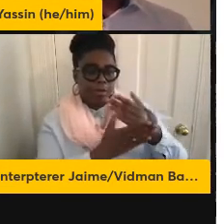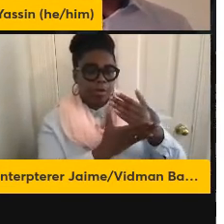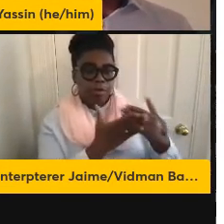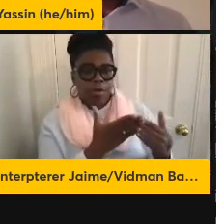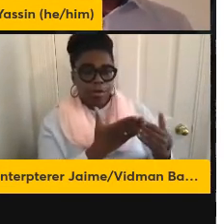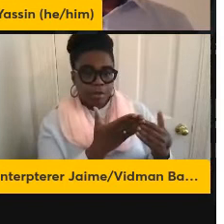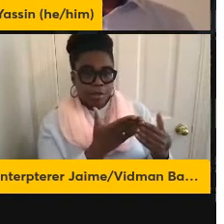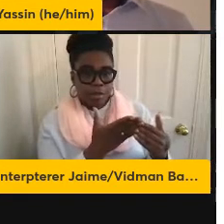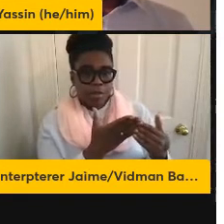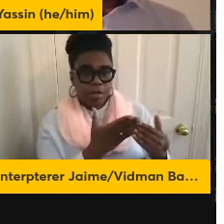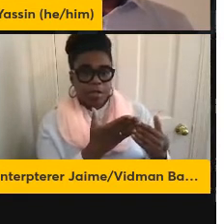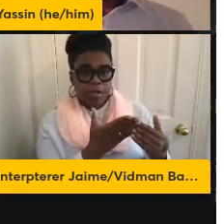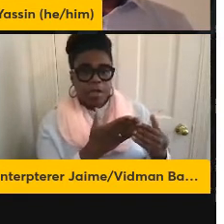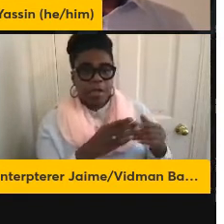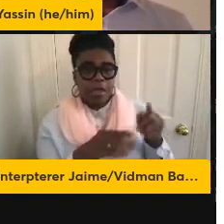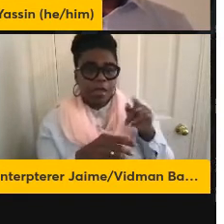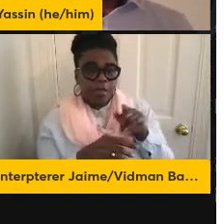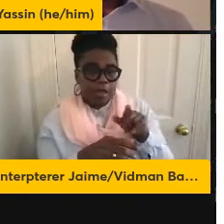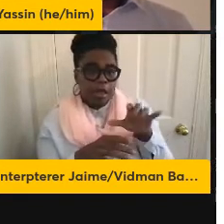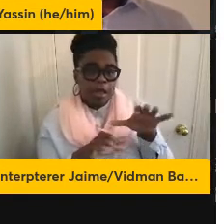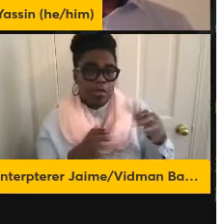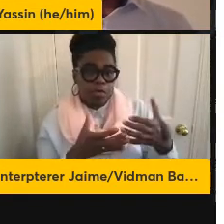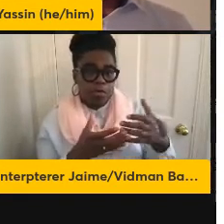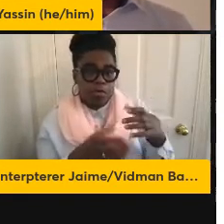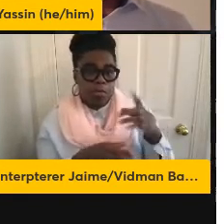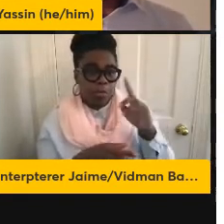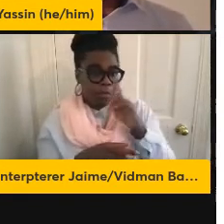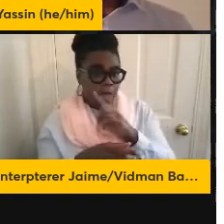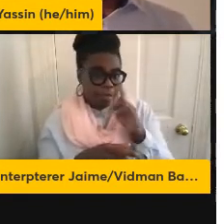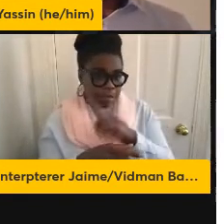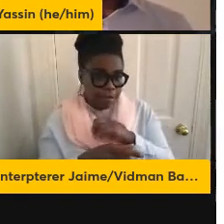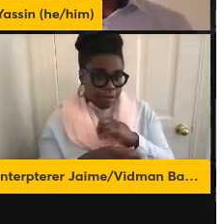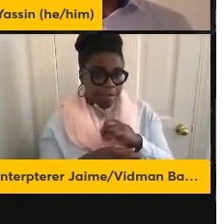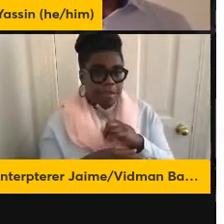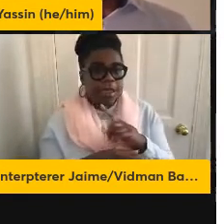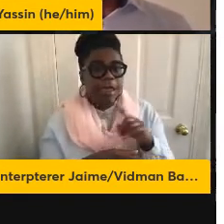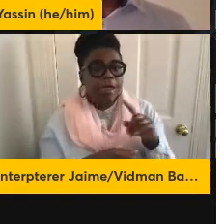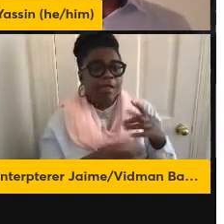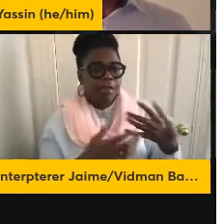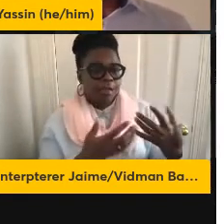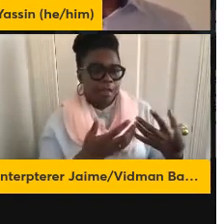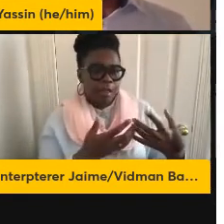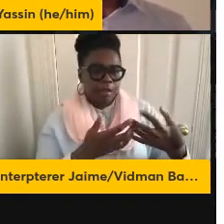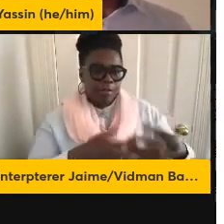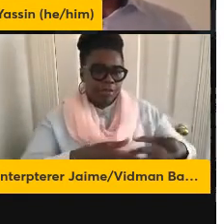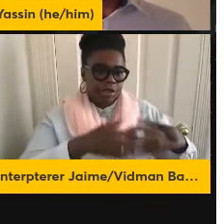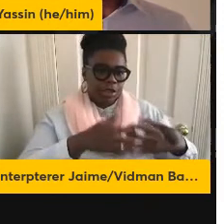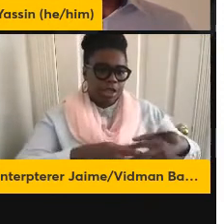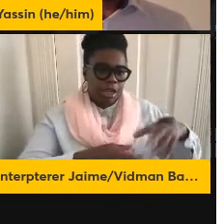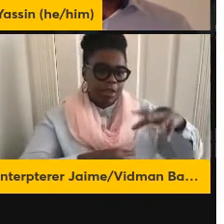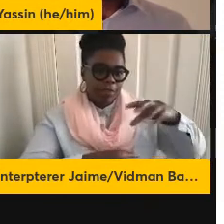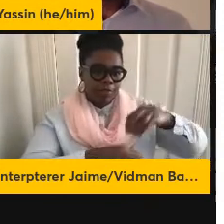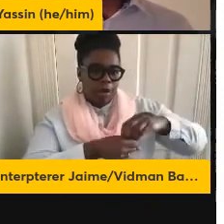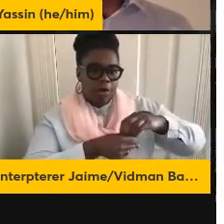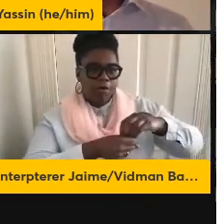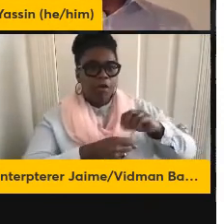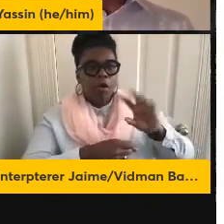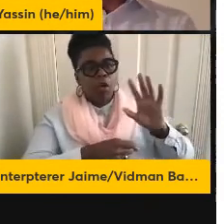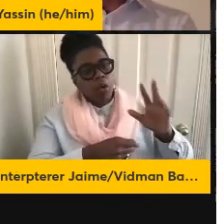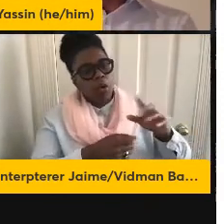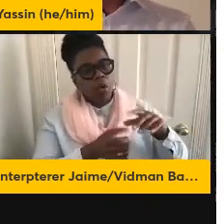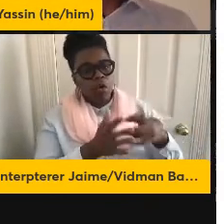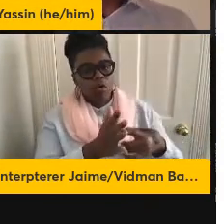mice, these mice, they have, they lack the machinery that is involved, or that is required to generate antigen specific